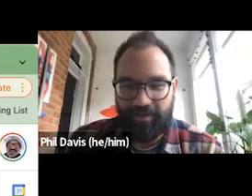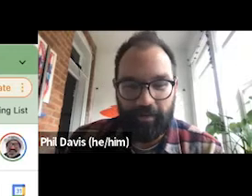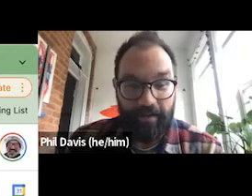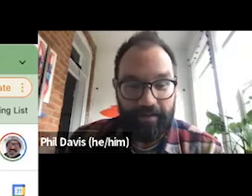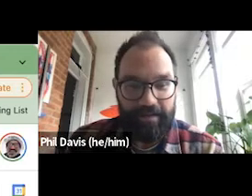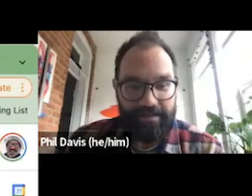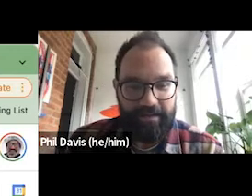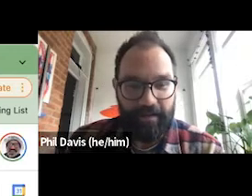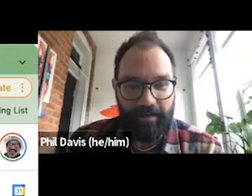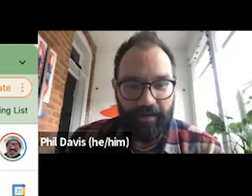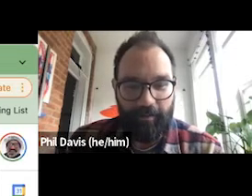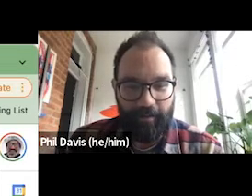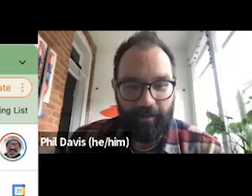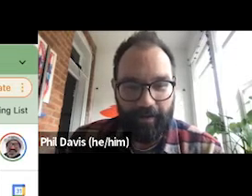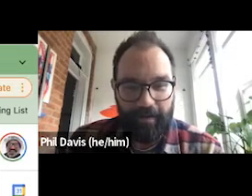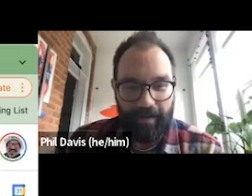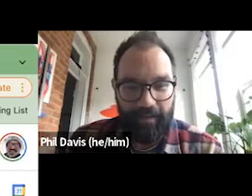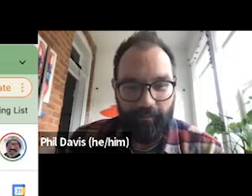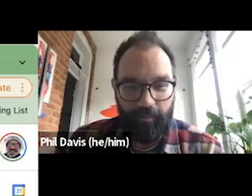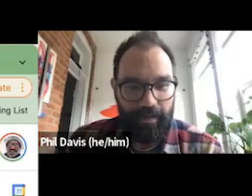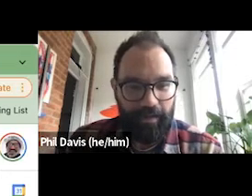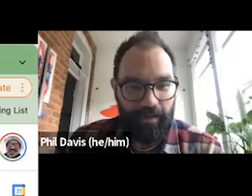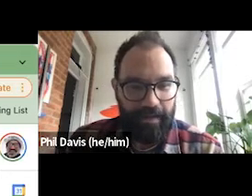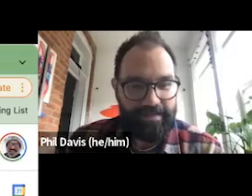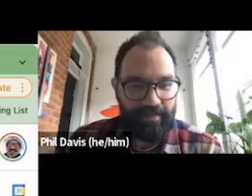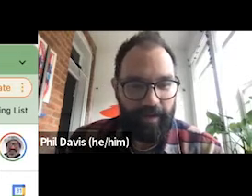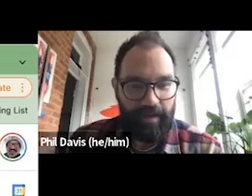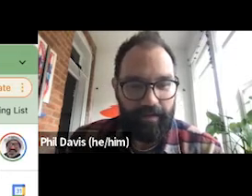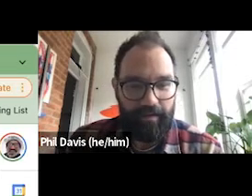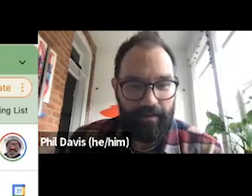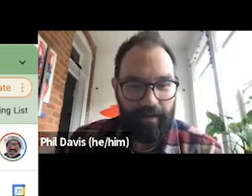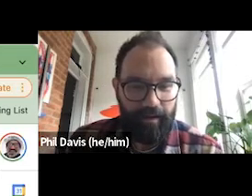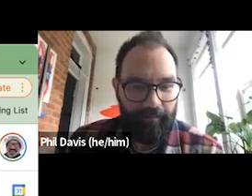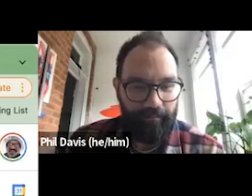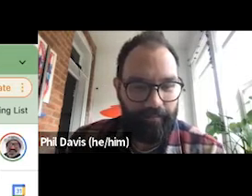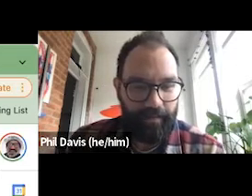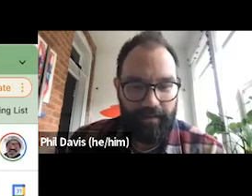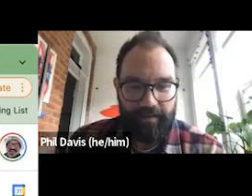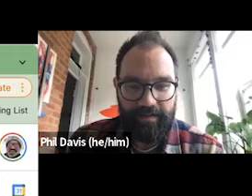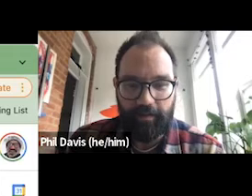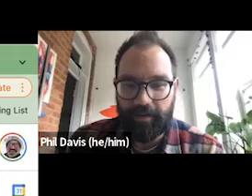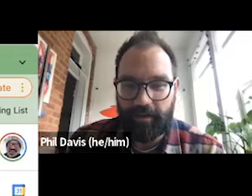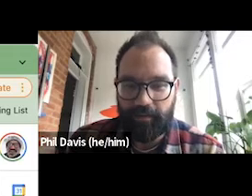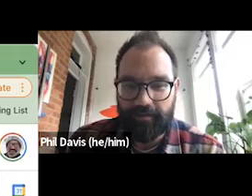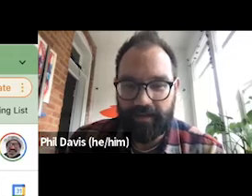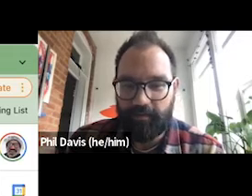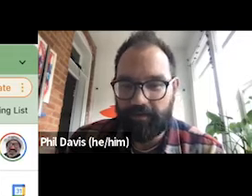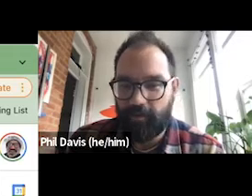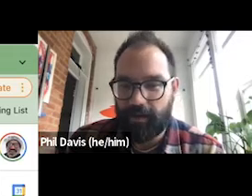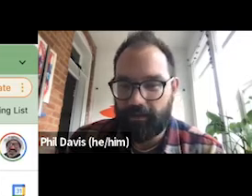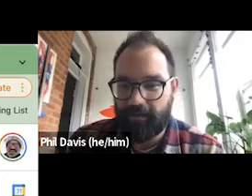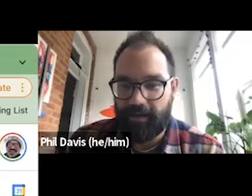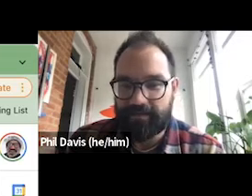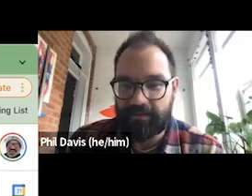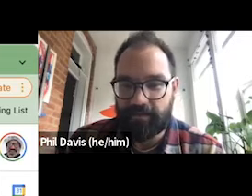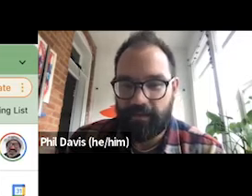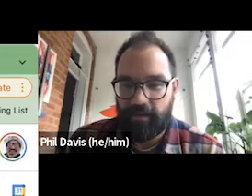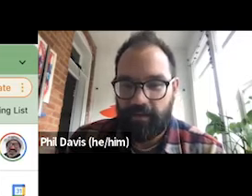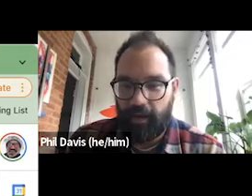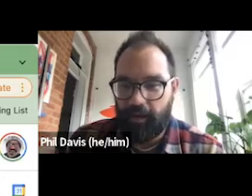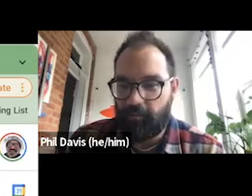And so luckily this year, we were good in that we estimate total income as 28,000 and